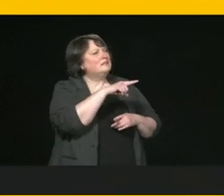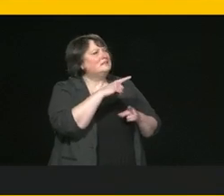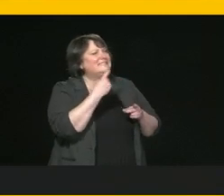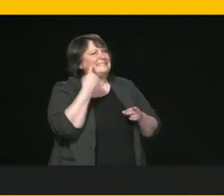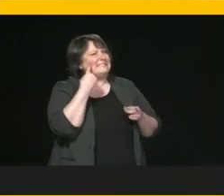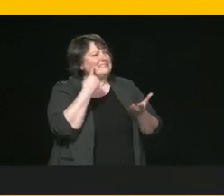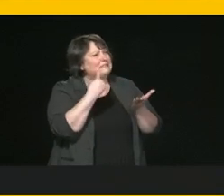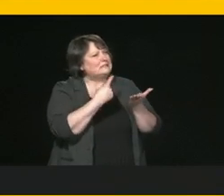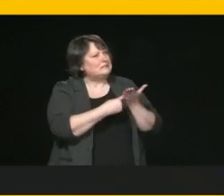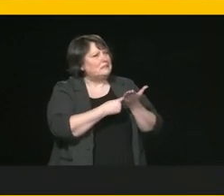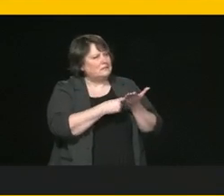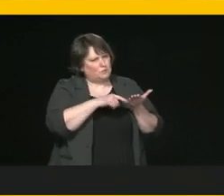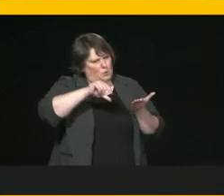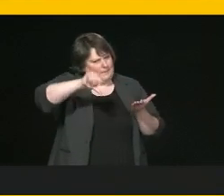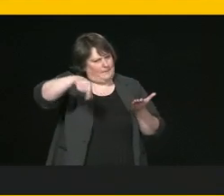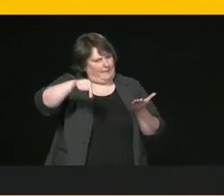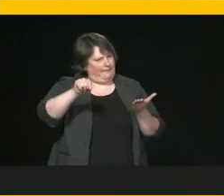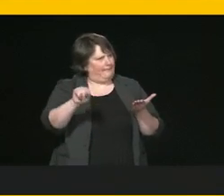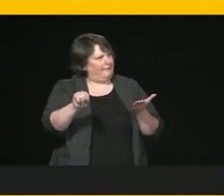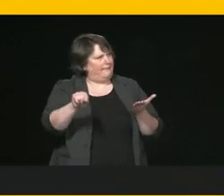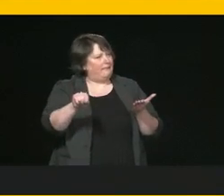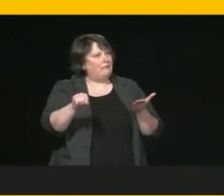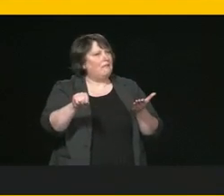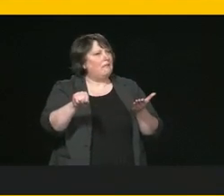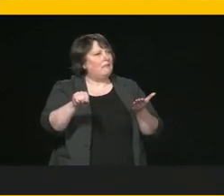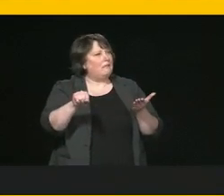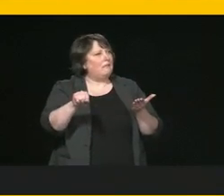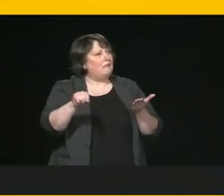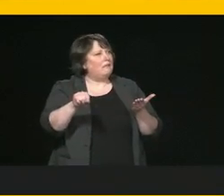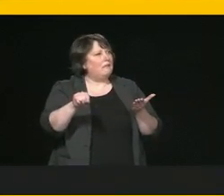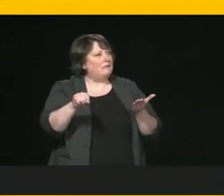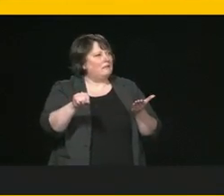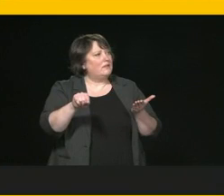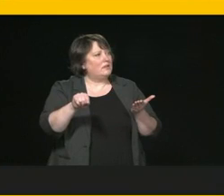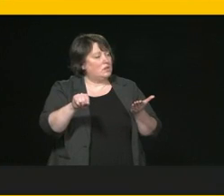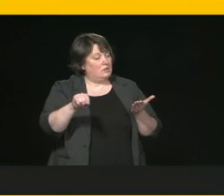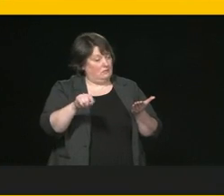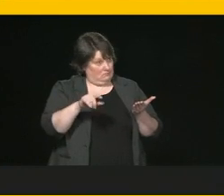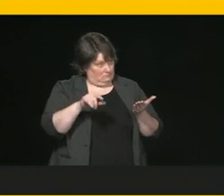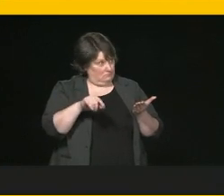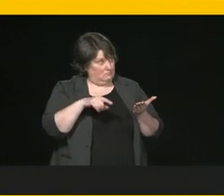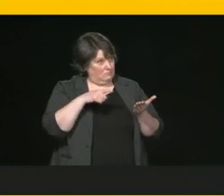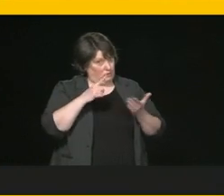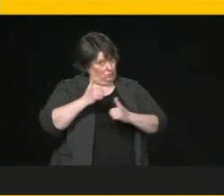I'D LIKE TO HEAR YOU COMMENT ON THE